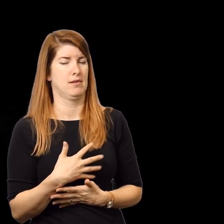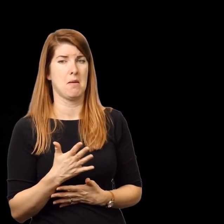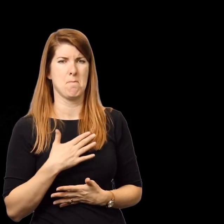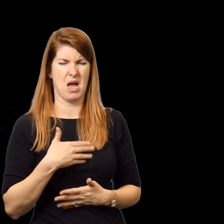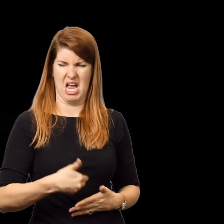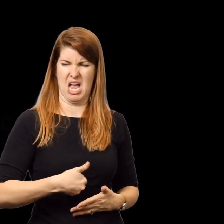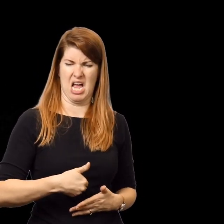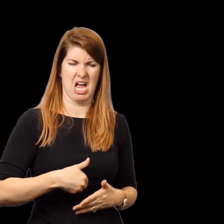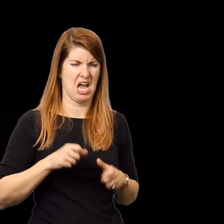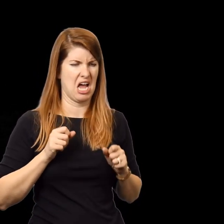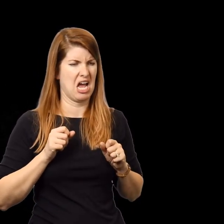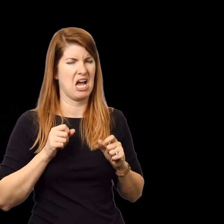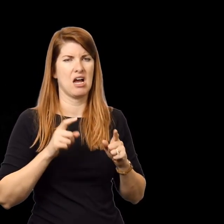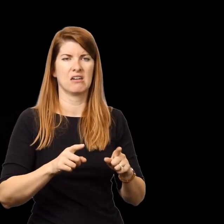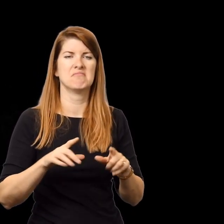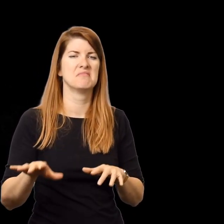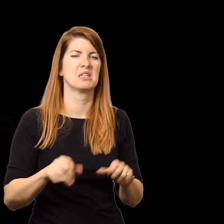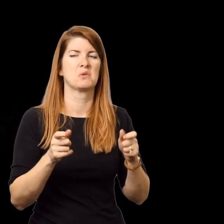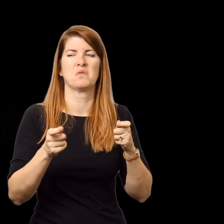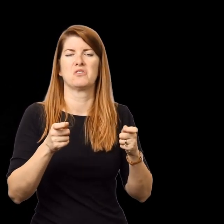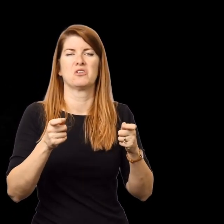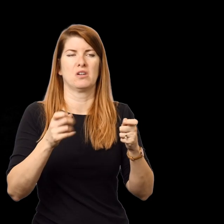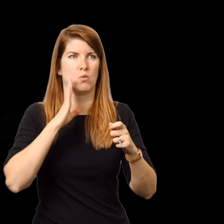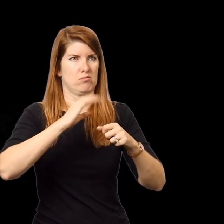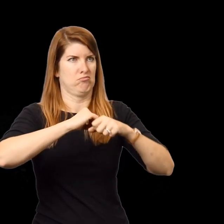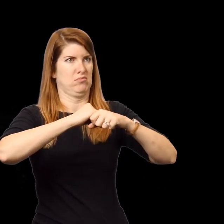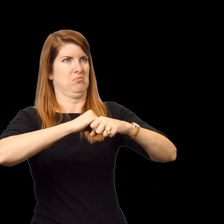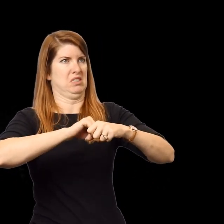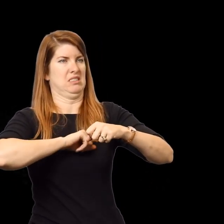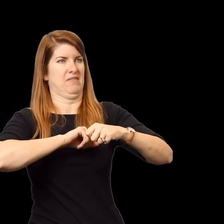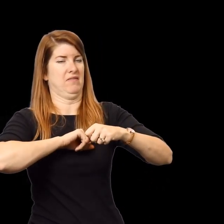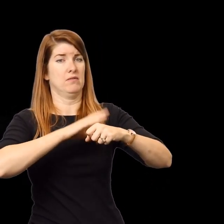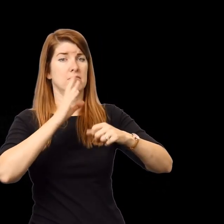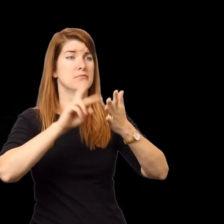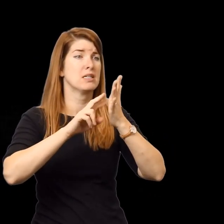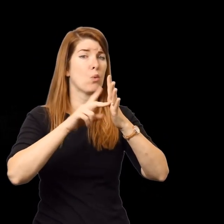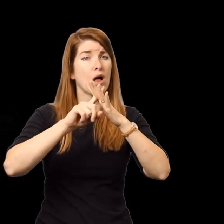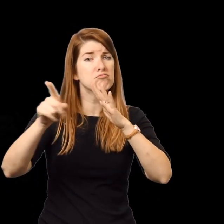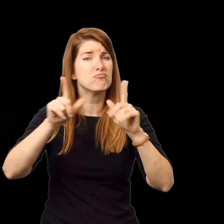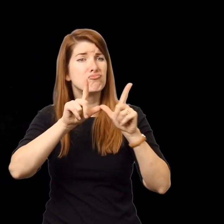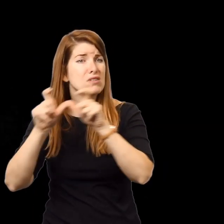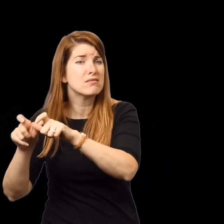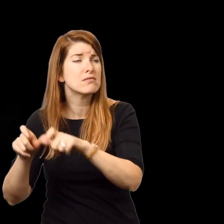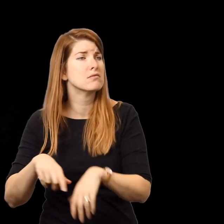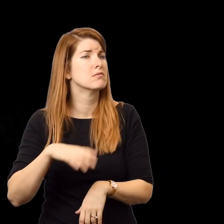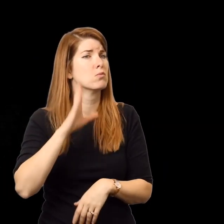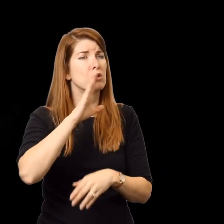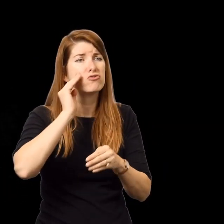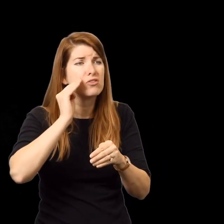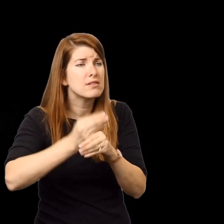and my primal instinct takes over, and I am going to protect myself any way I can. I'm going to run away. I'm going to shut down.